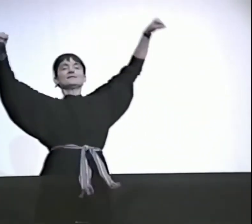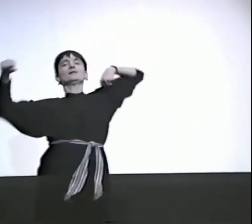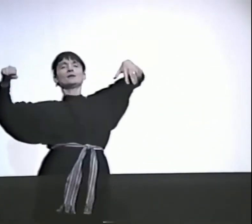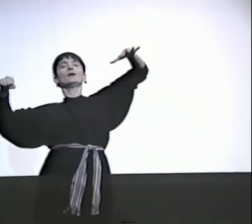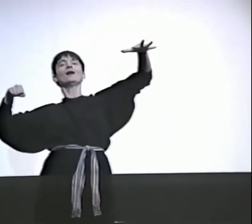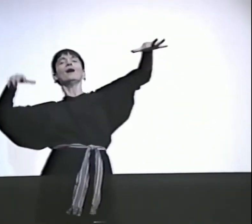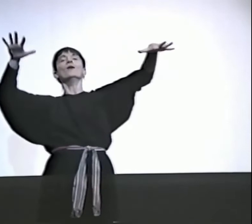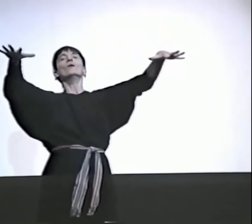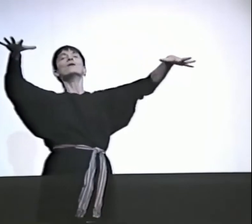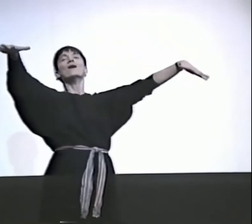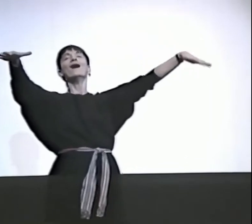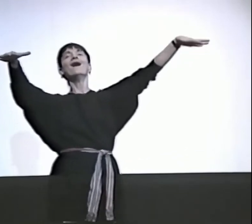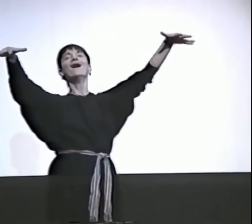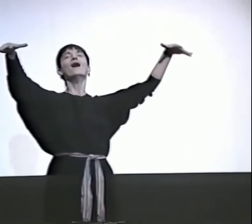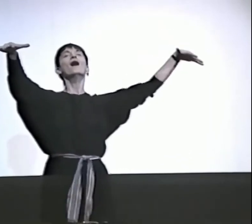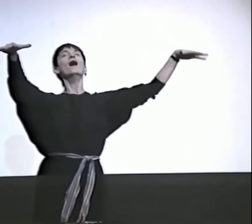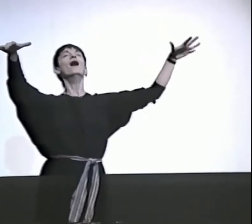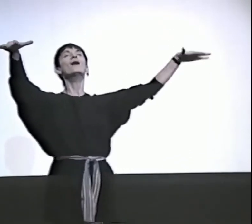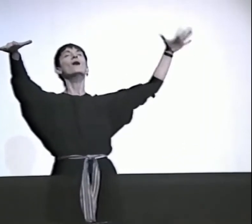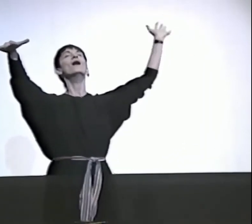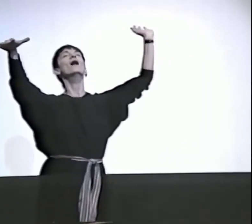5.